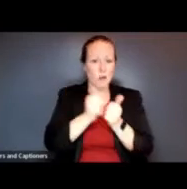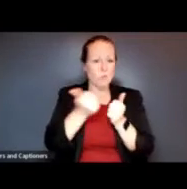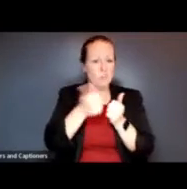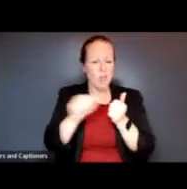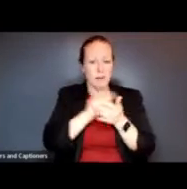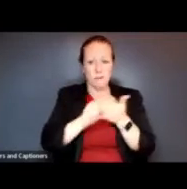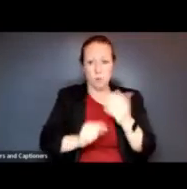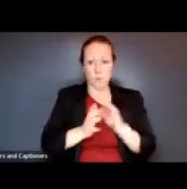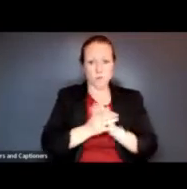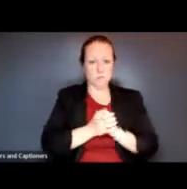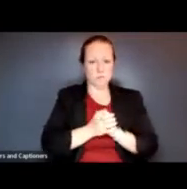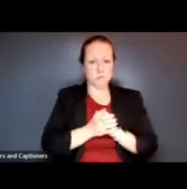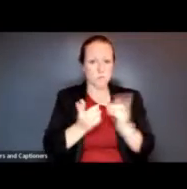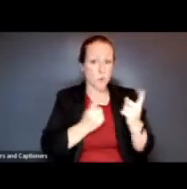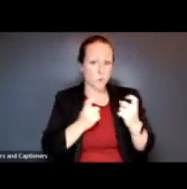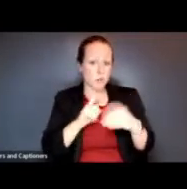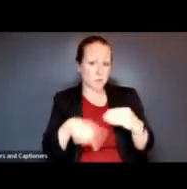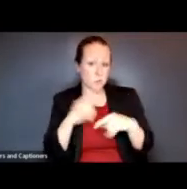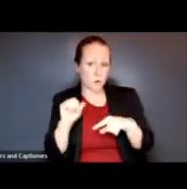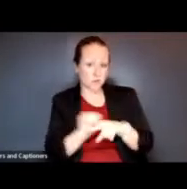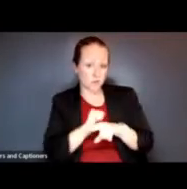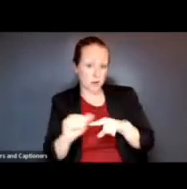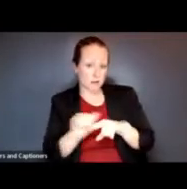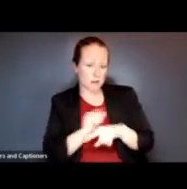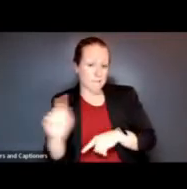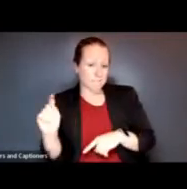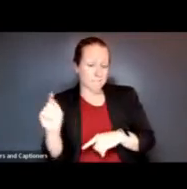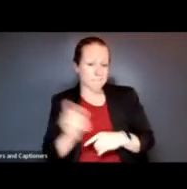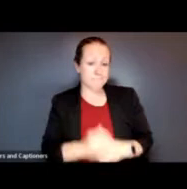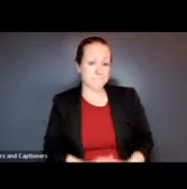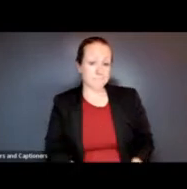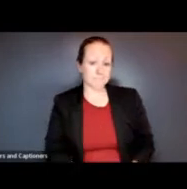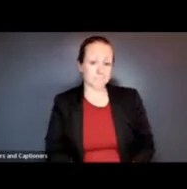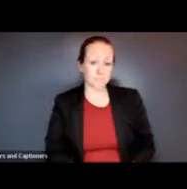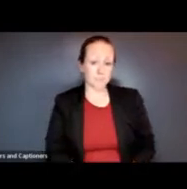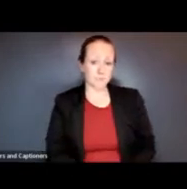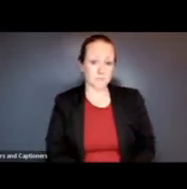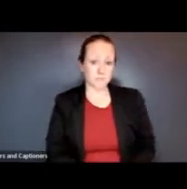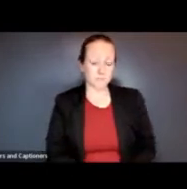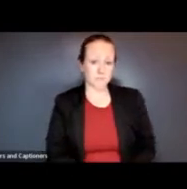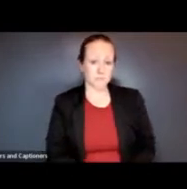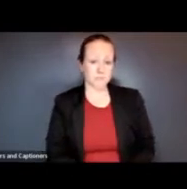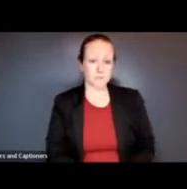related to training? I